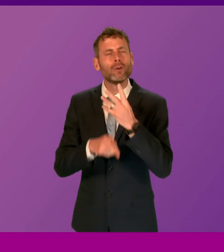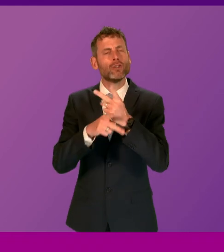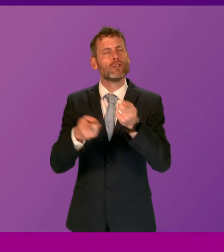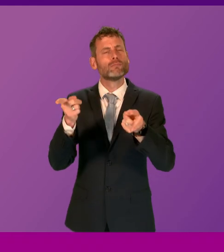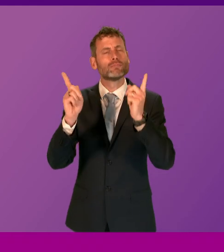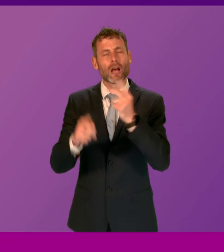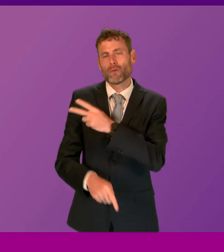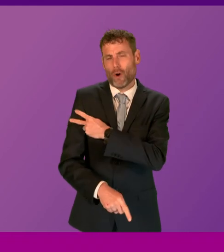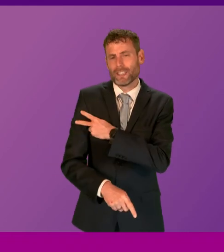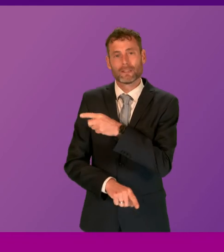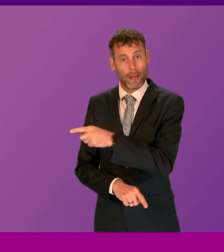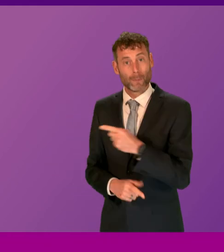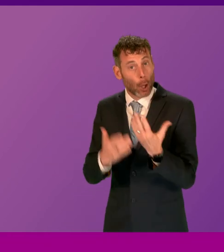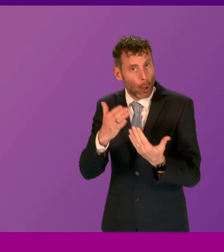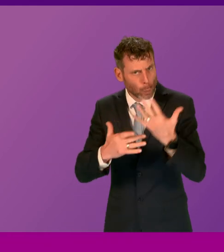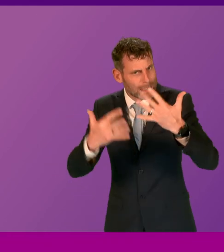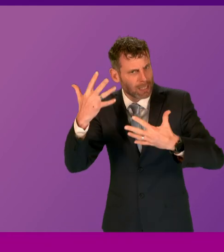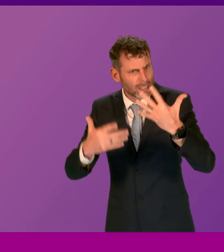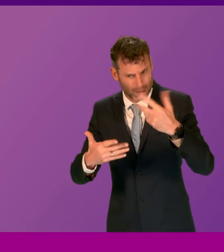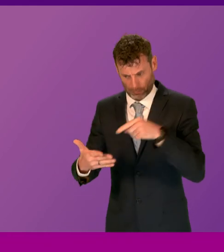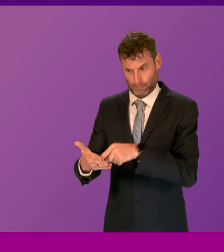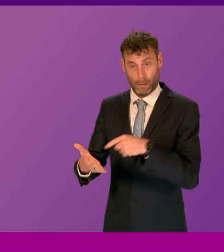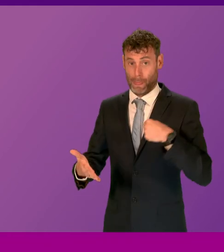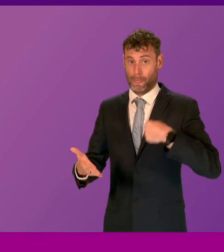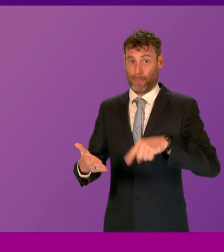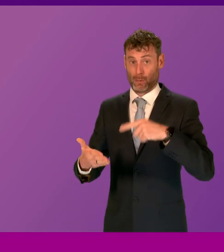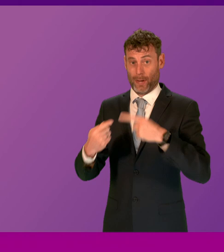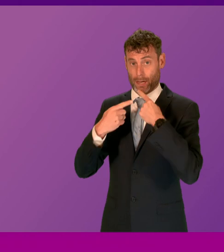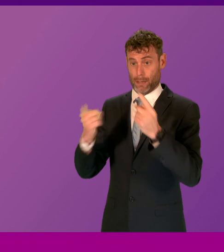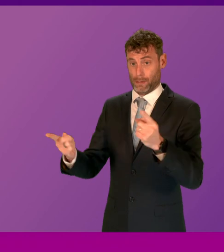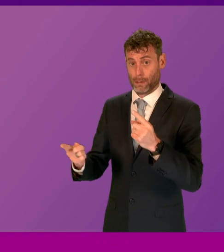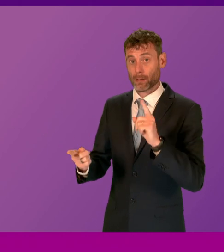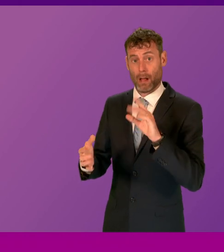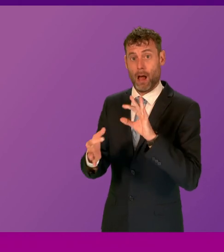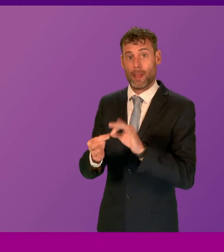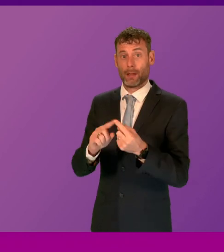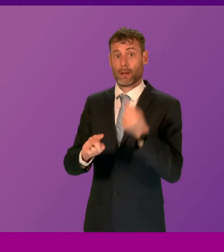New statistics that were released this week revealed that January this year was the worst